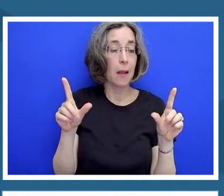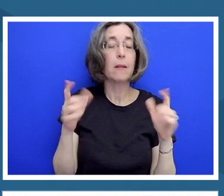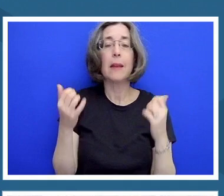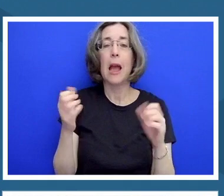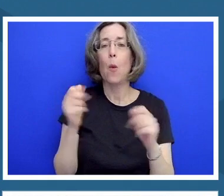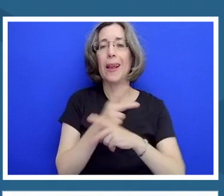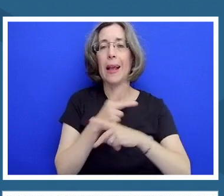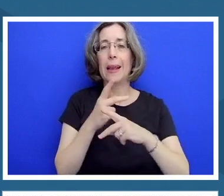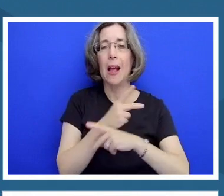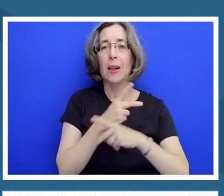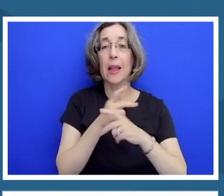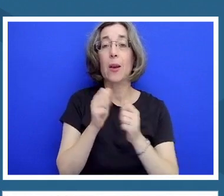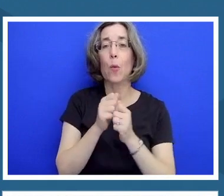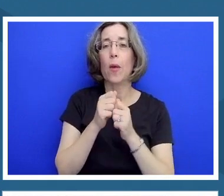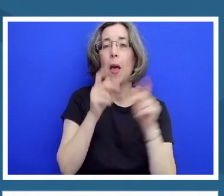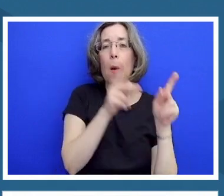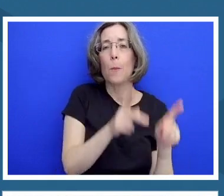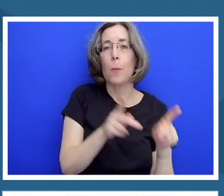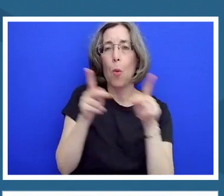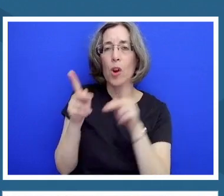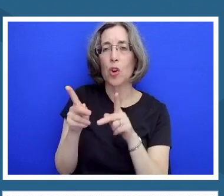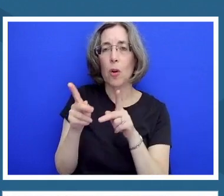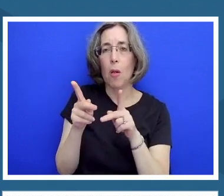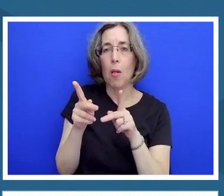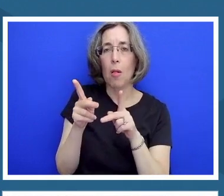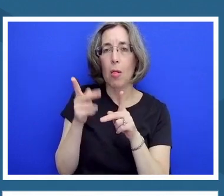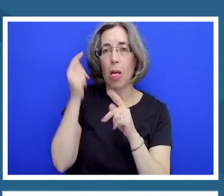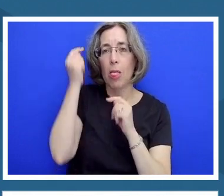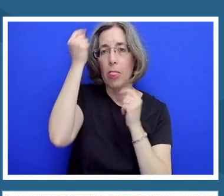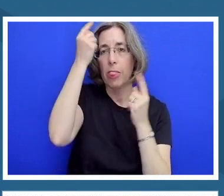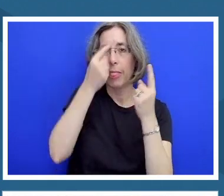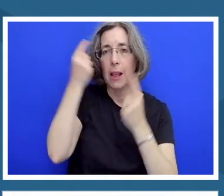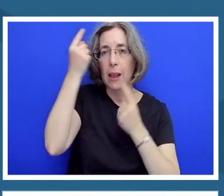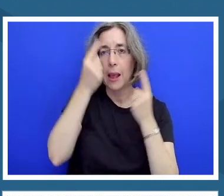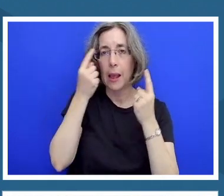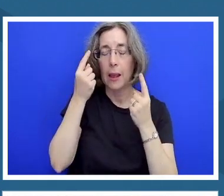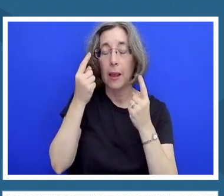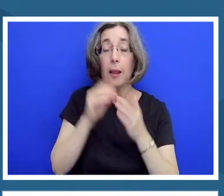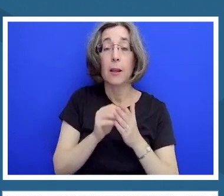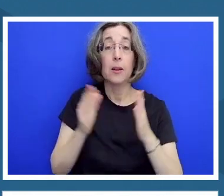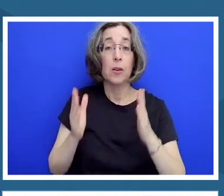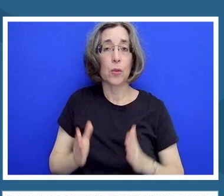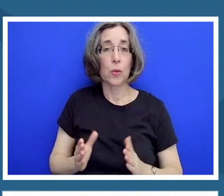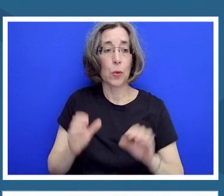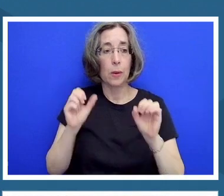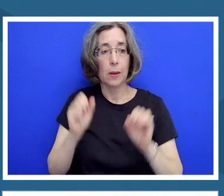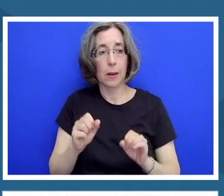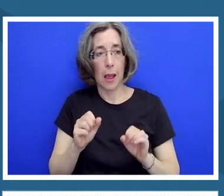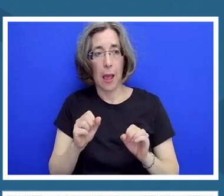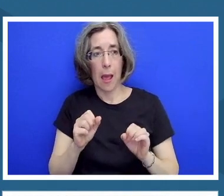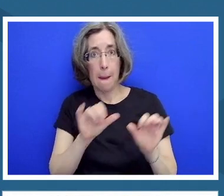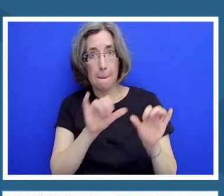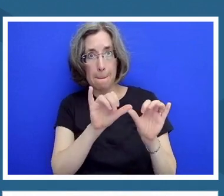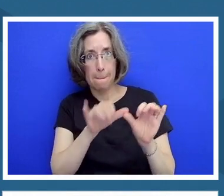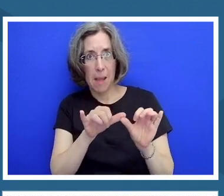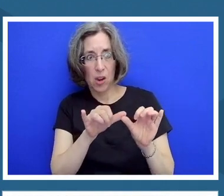students can actually get a measurement